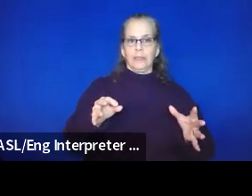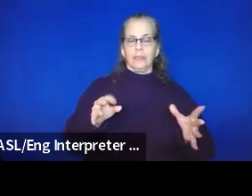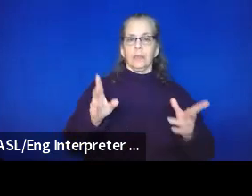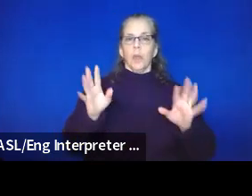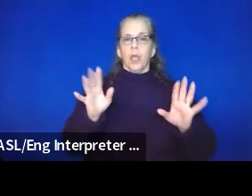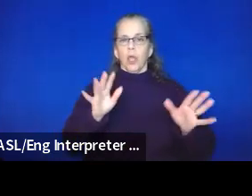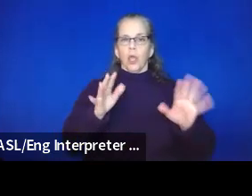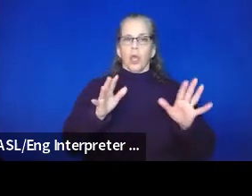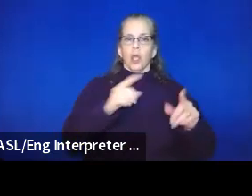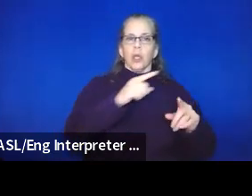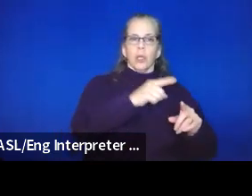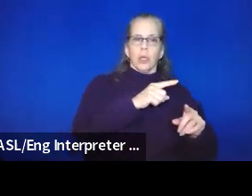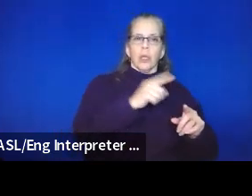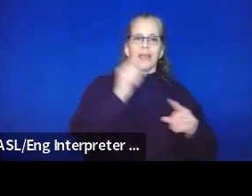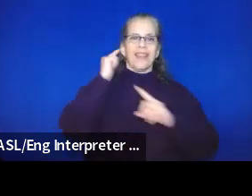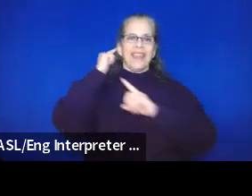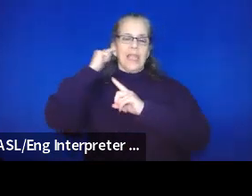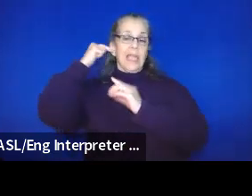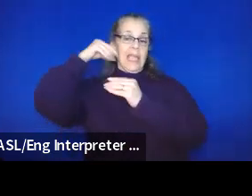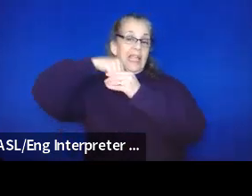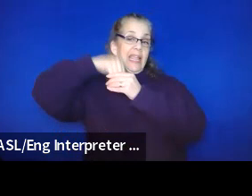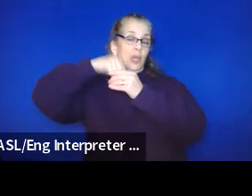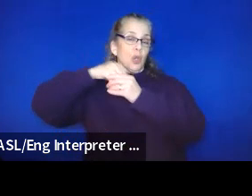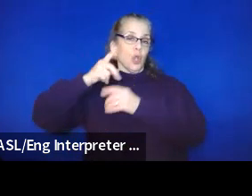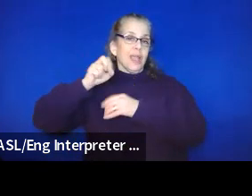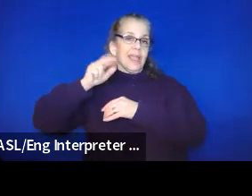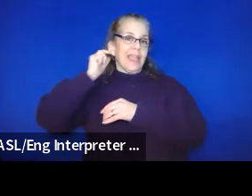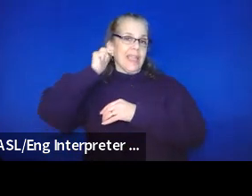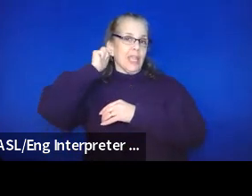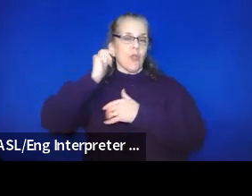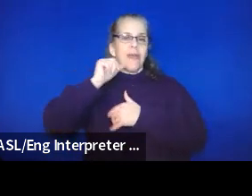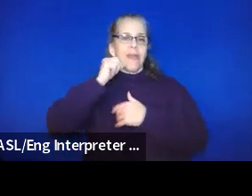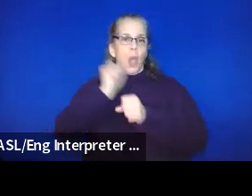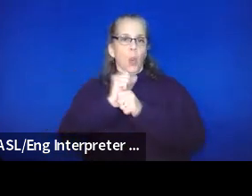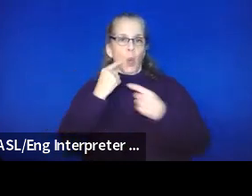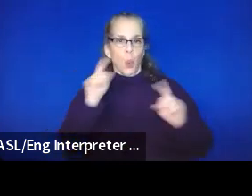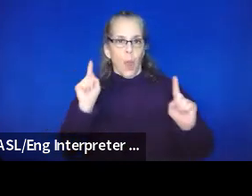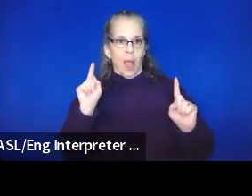with the bone conduction headphones. Also, there are bone conduct hearing devices